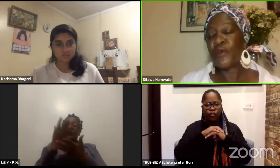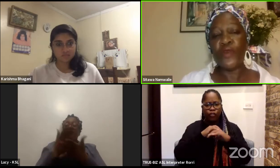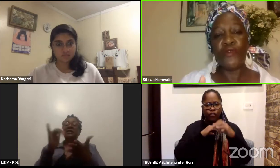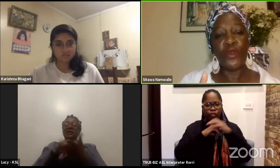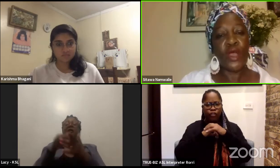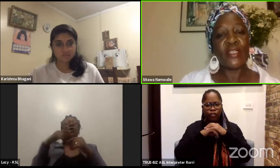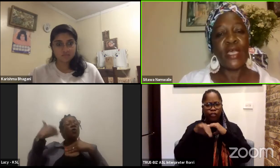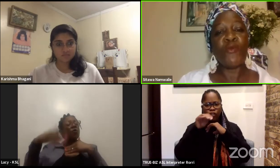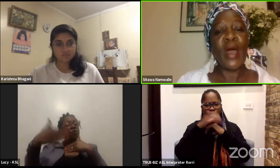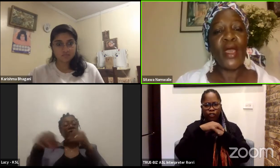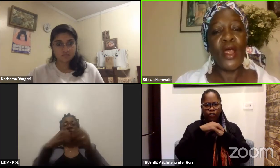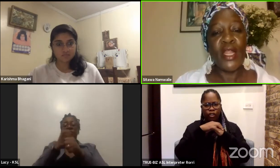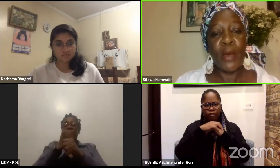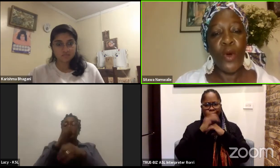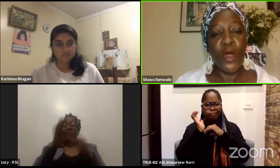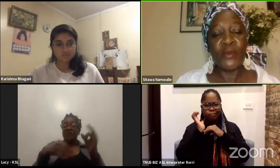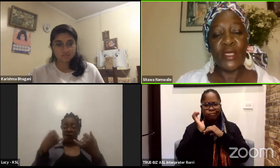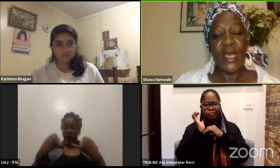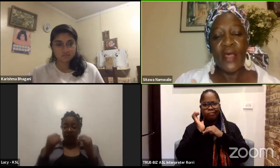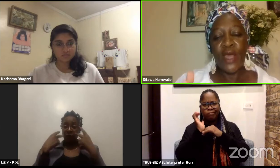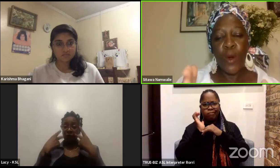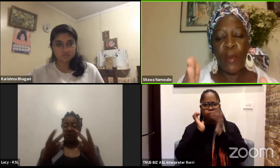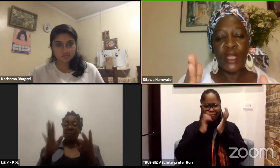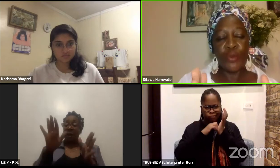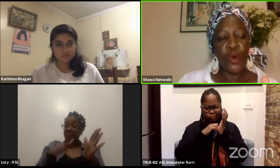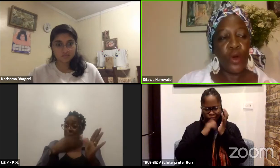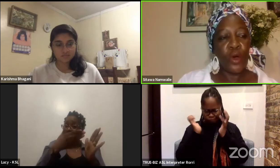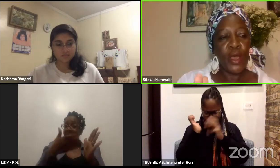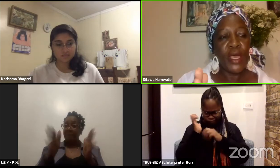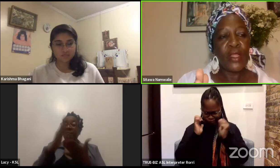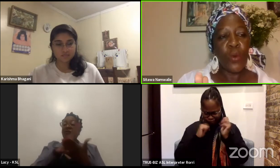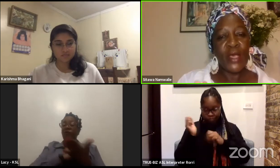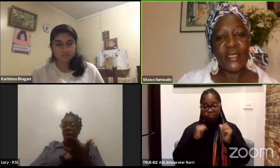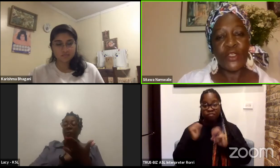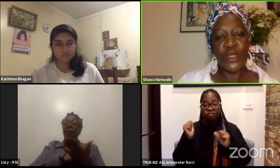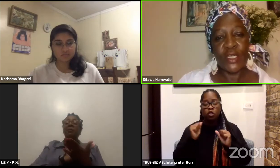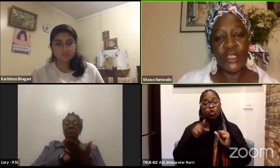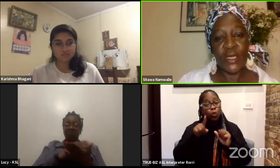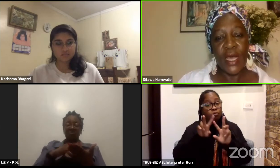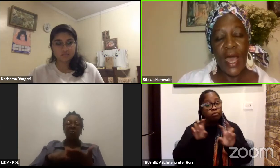So if you look at some of my earlier poems, they were much more in the Western tradition